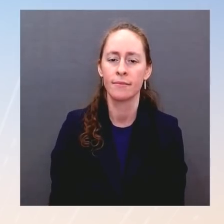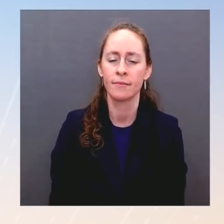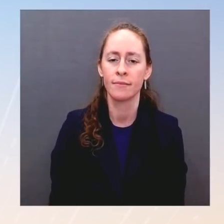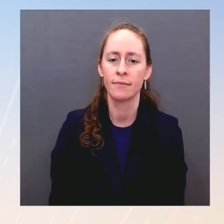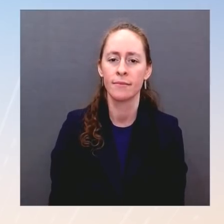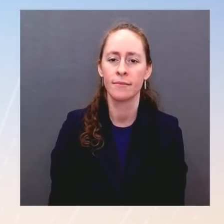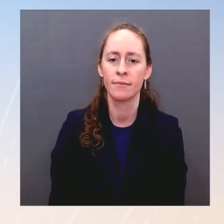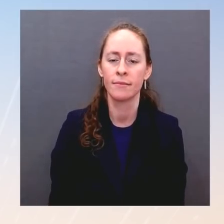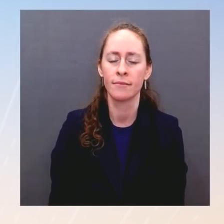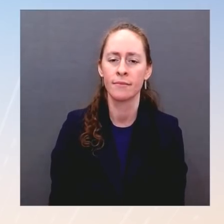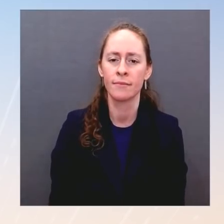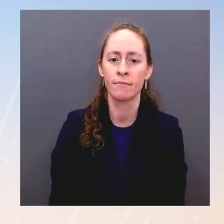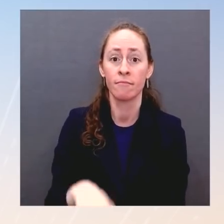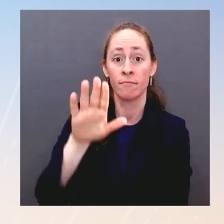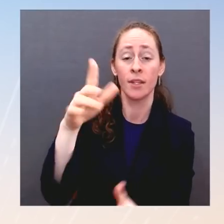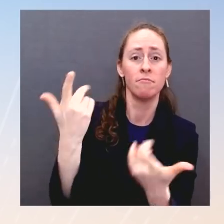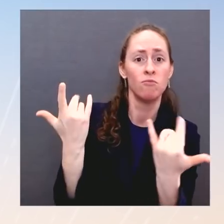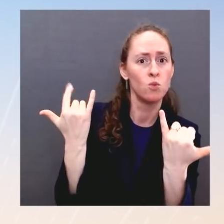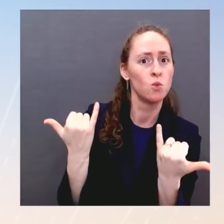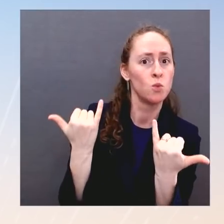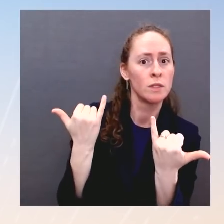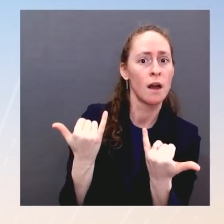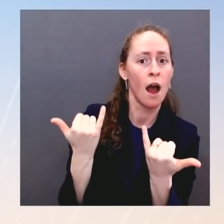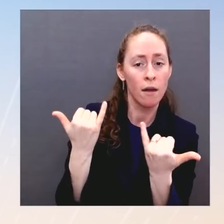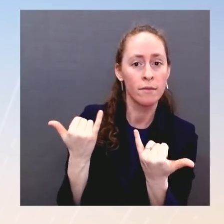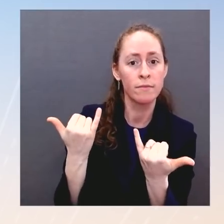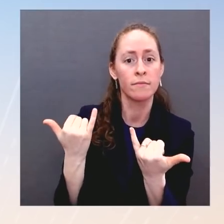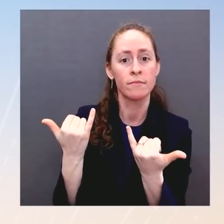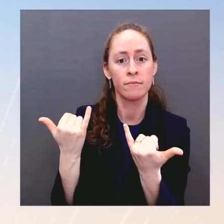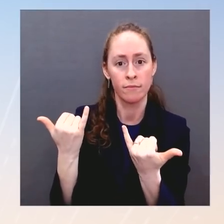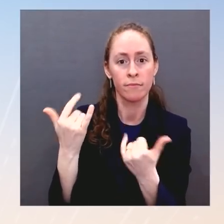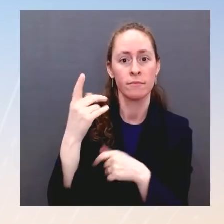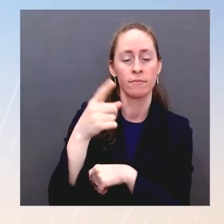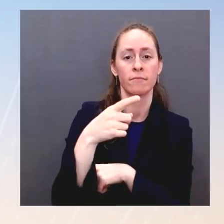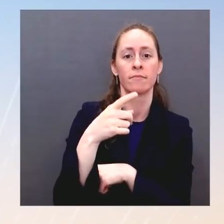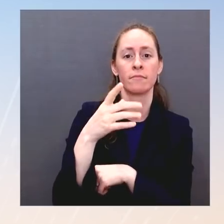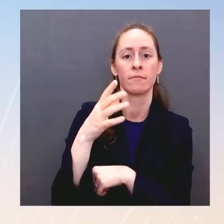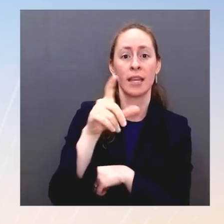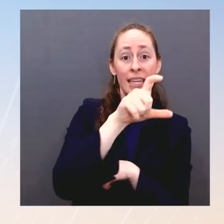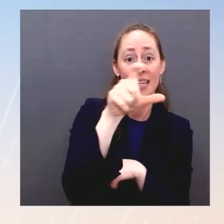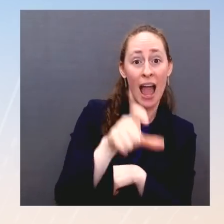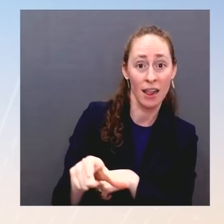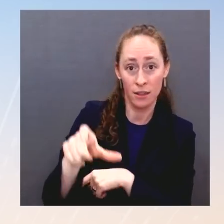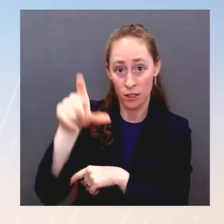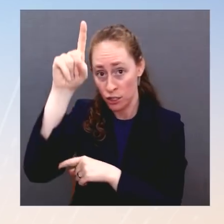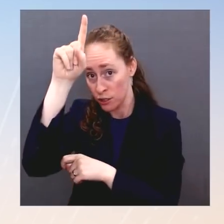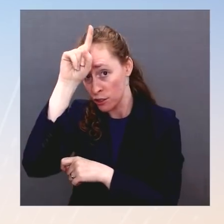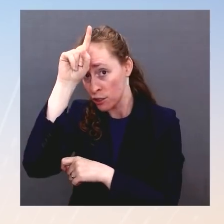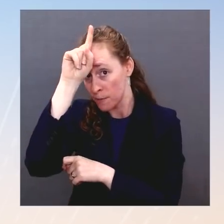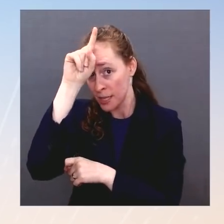and the German government both expre- -- said very clearly that they would not veto a move